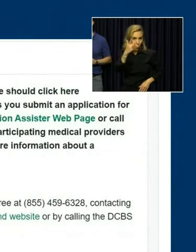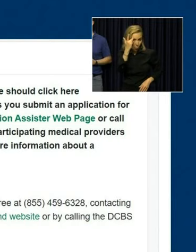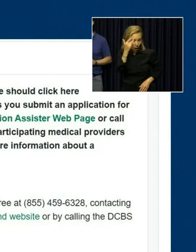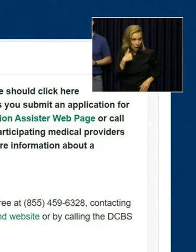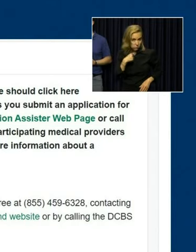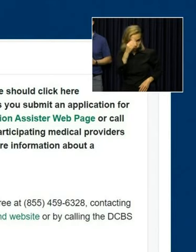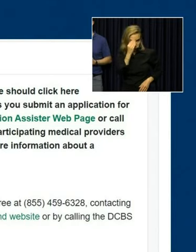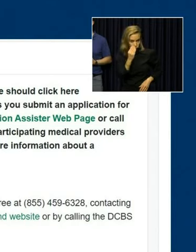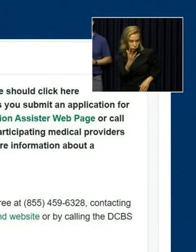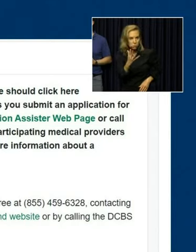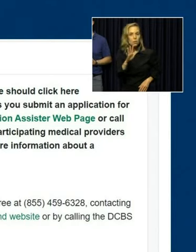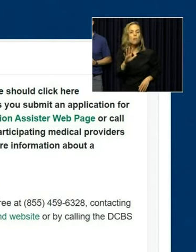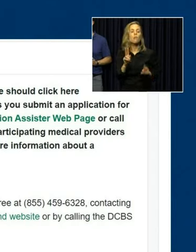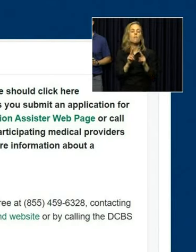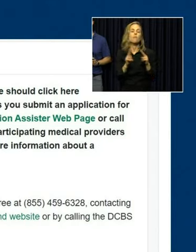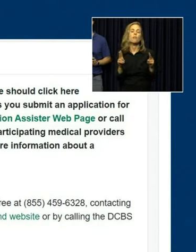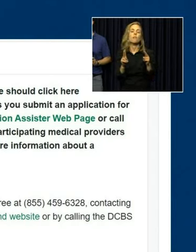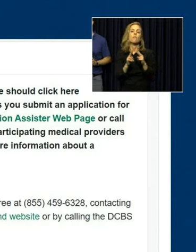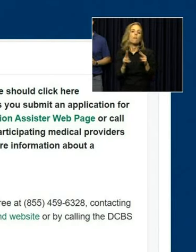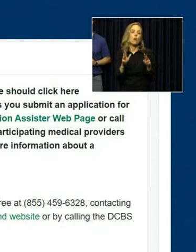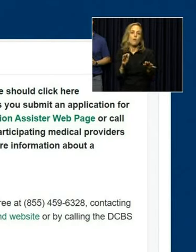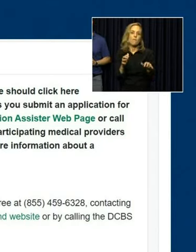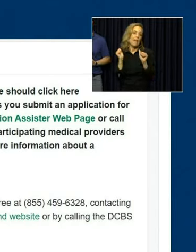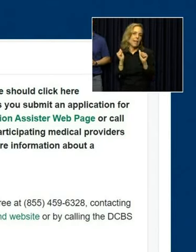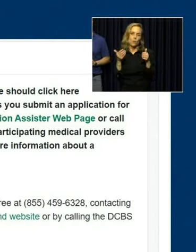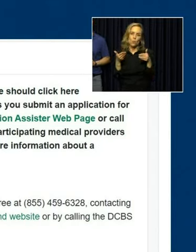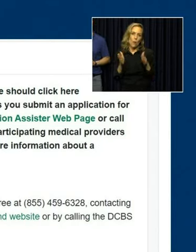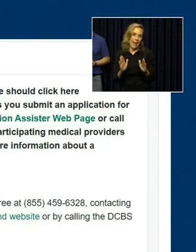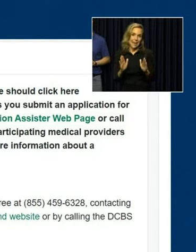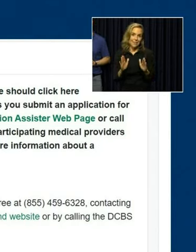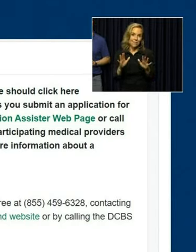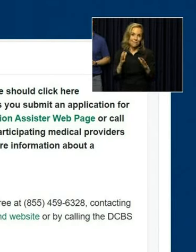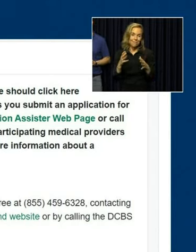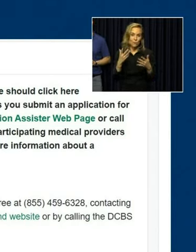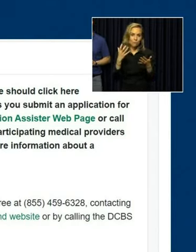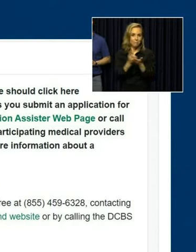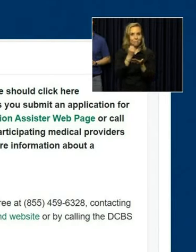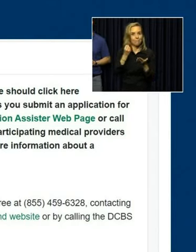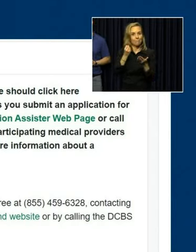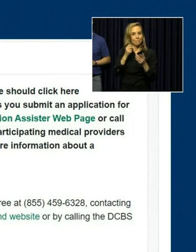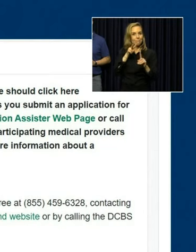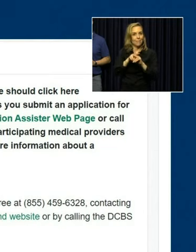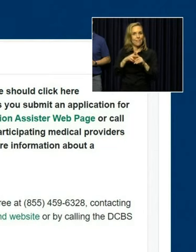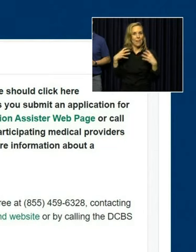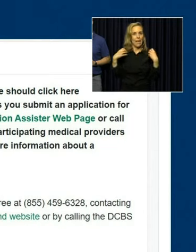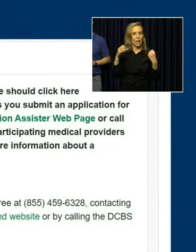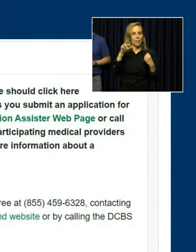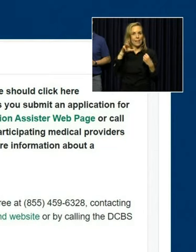GETTING HEALTH CARE COVERAGE IS HOW WE GET REIMBURSEMENT, HOW WE